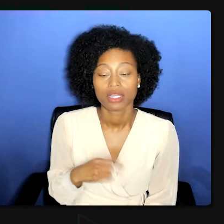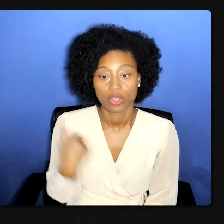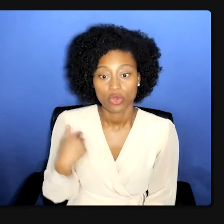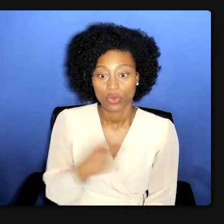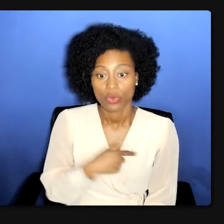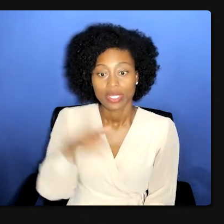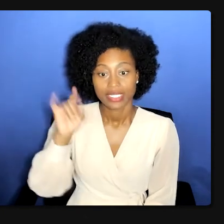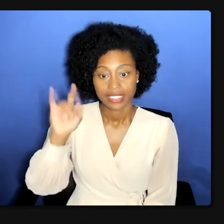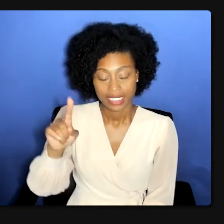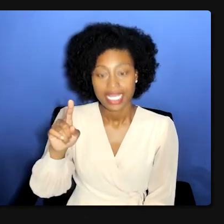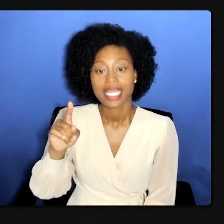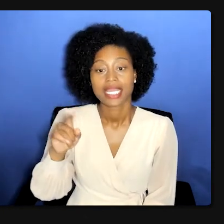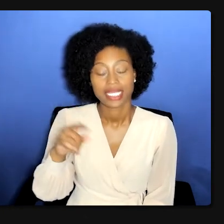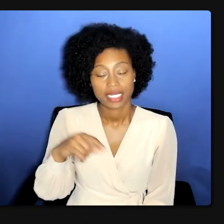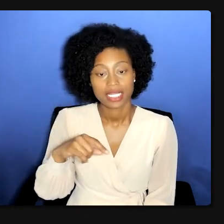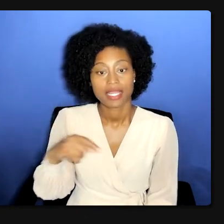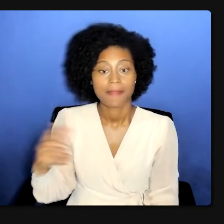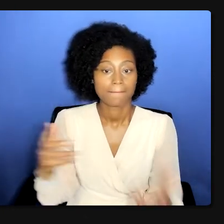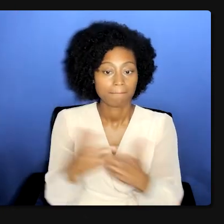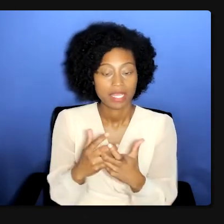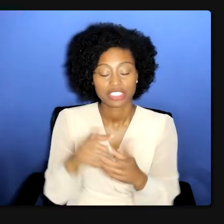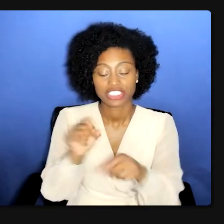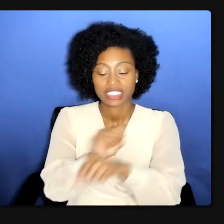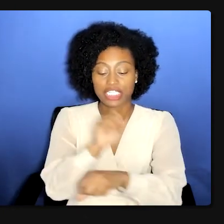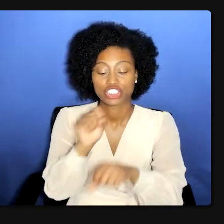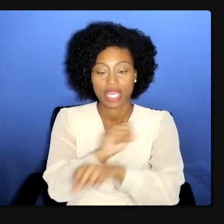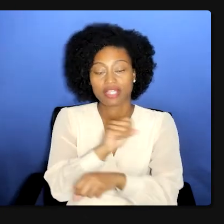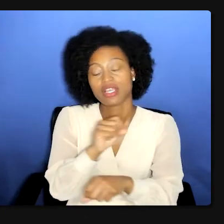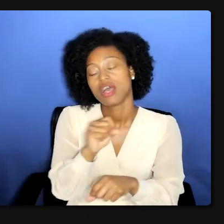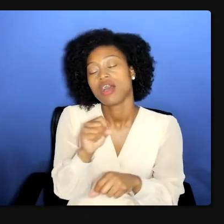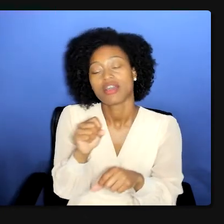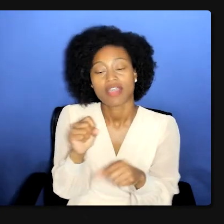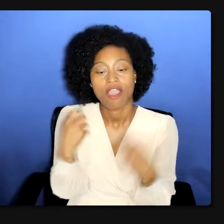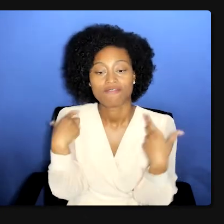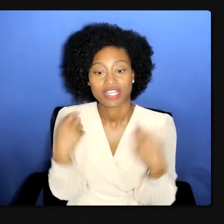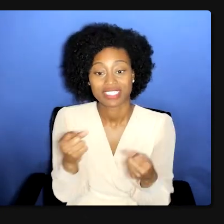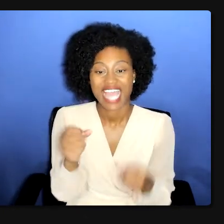that we did actually reach statistical significance at a 90% confidence ratio.